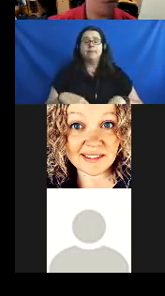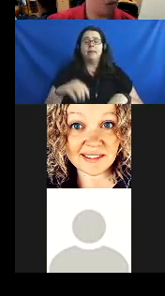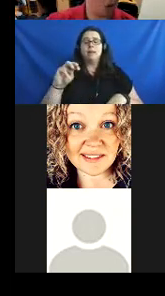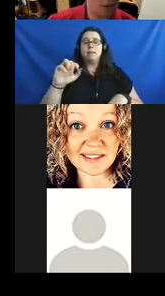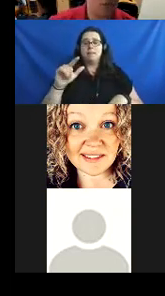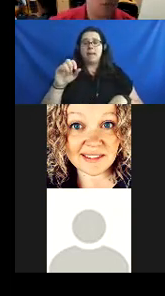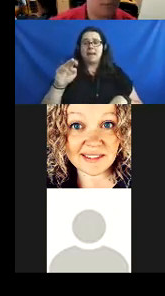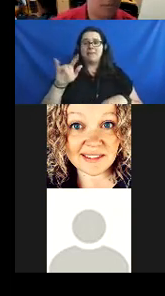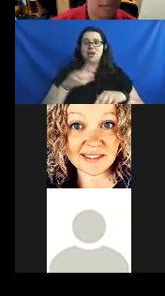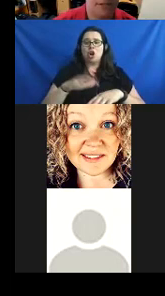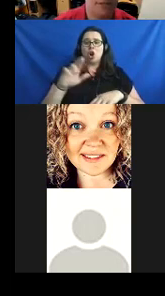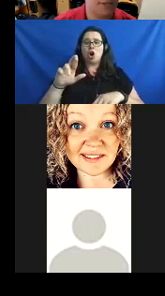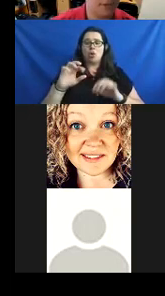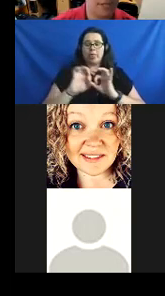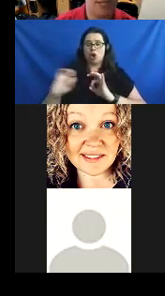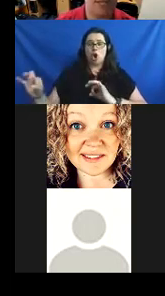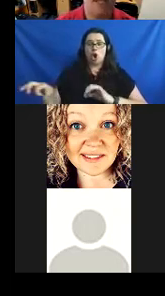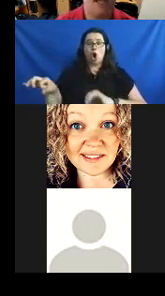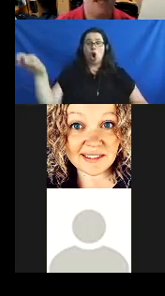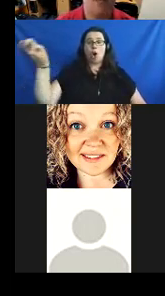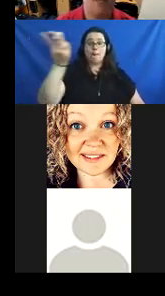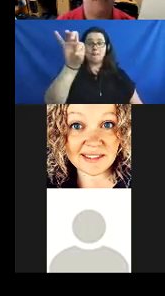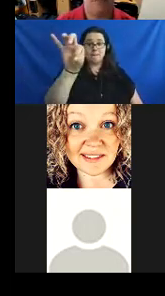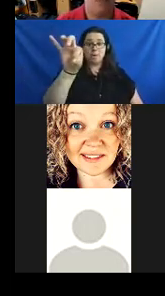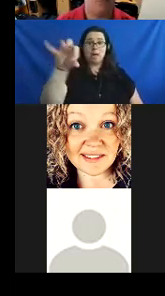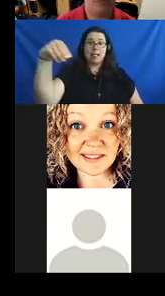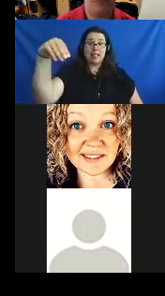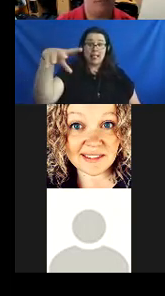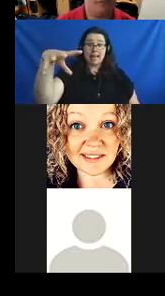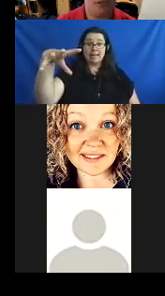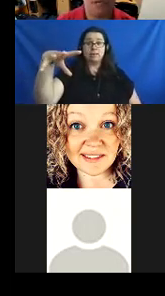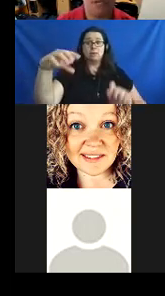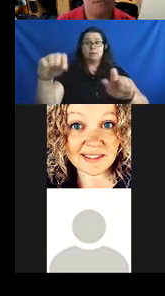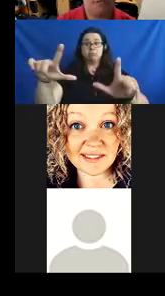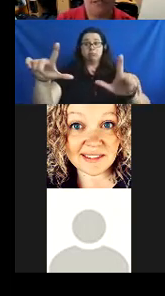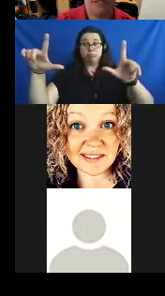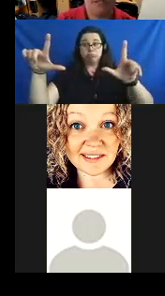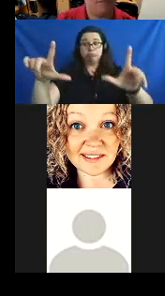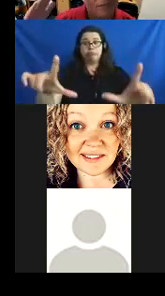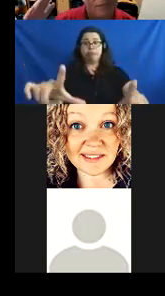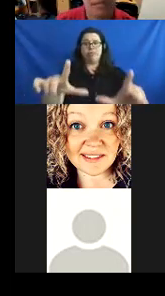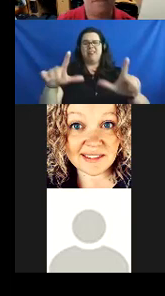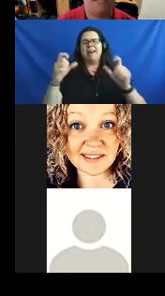AN ARM OR WITHOUT AN ARM.